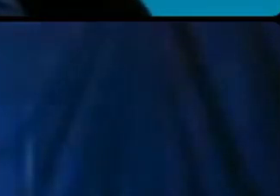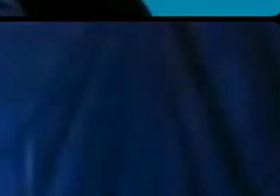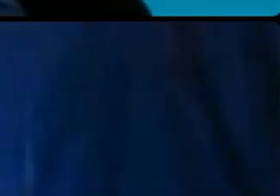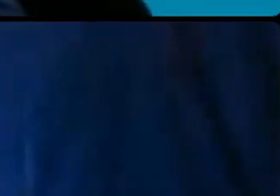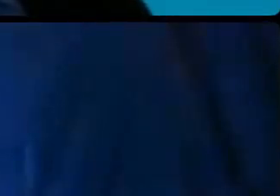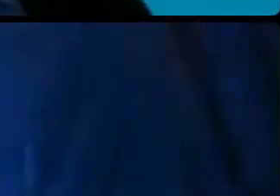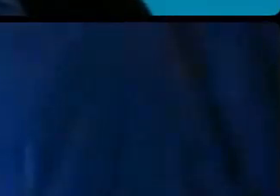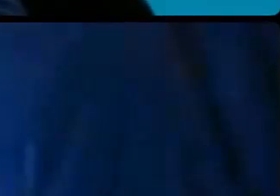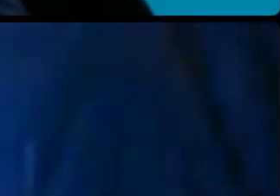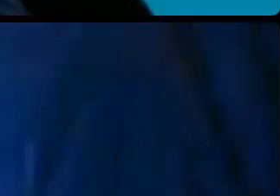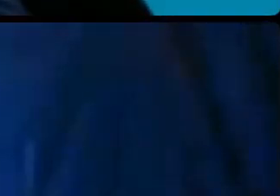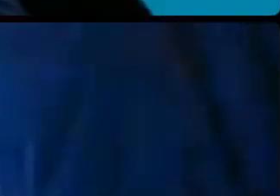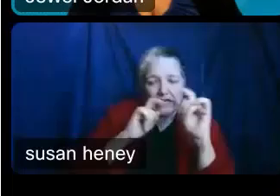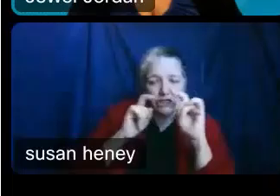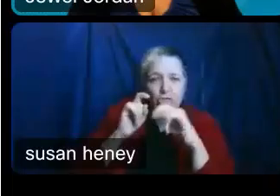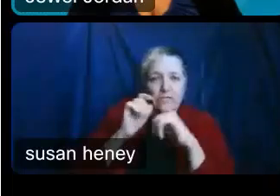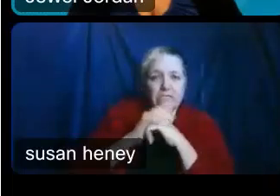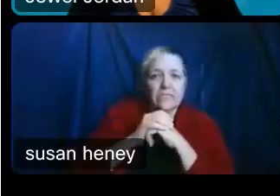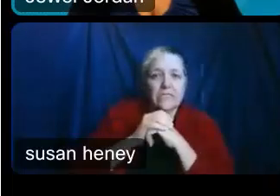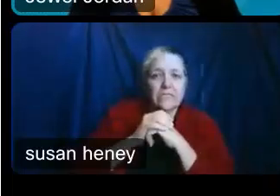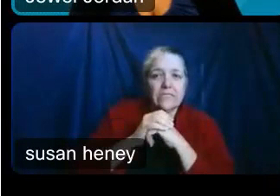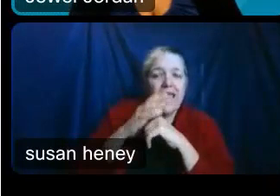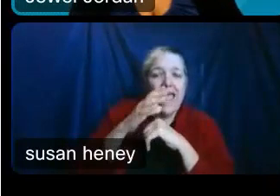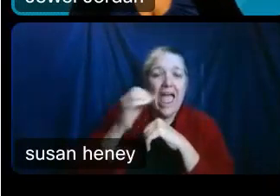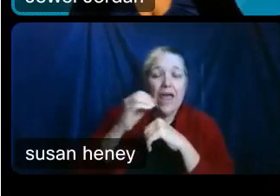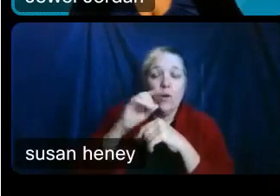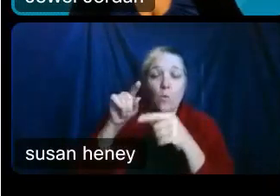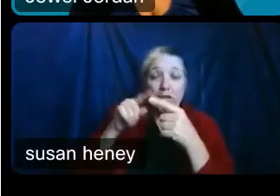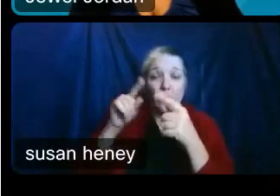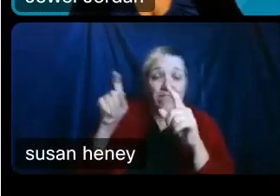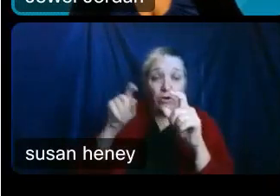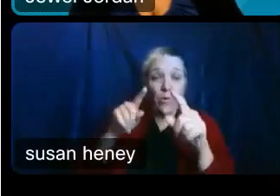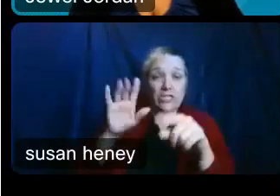of questions. And as a reminder, to ask your question use the raise hand feature and we'll